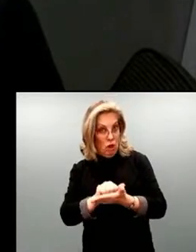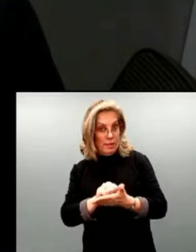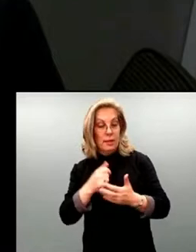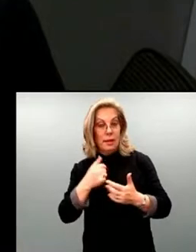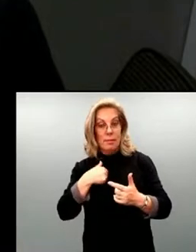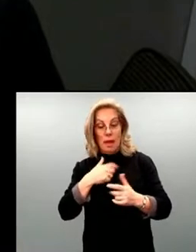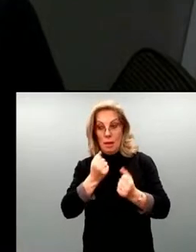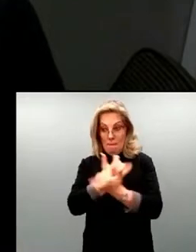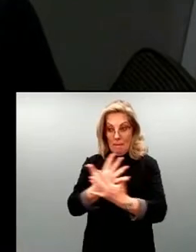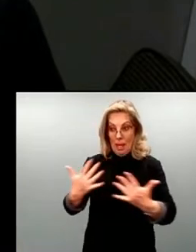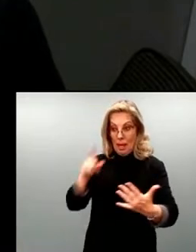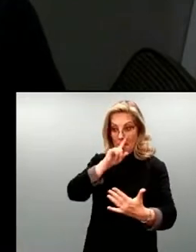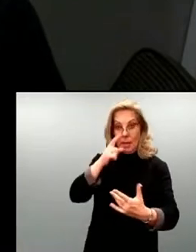familiar with any particular sign language?